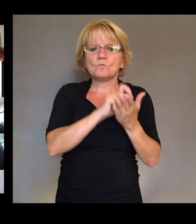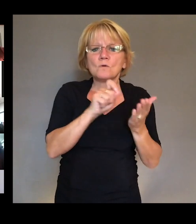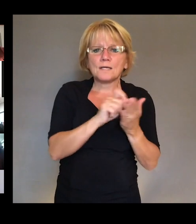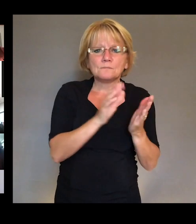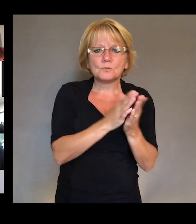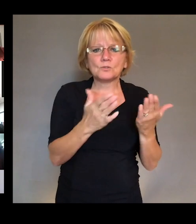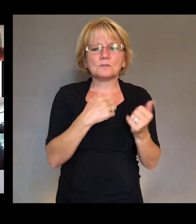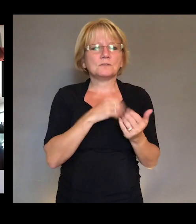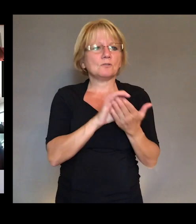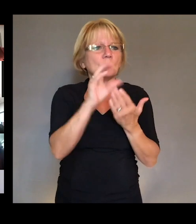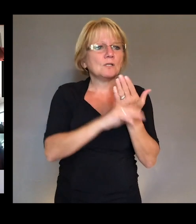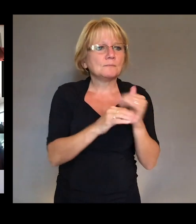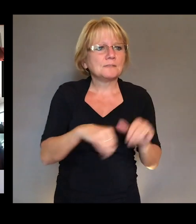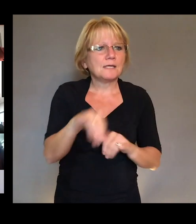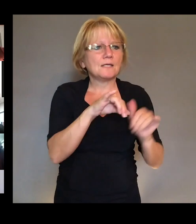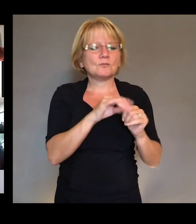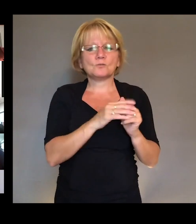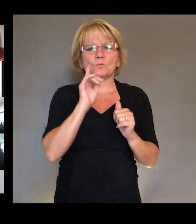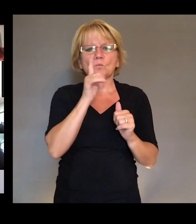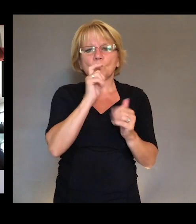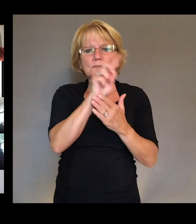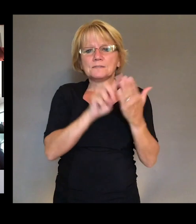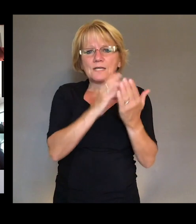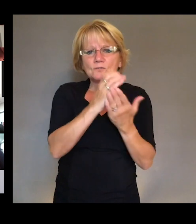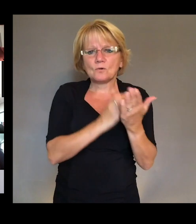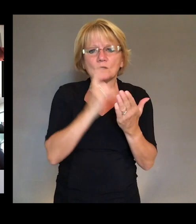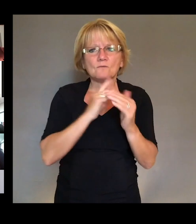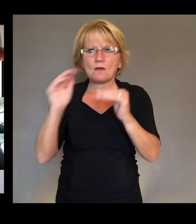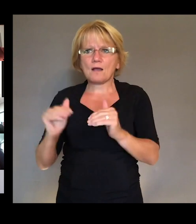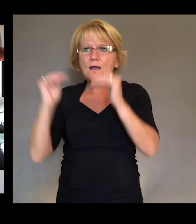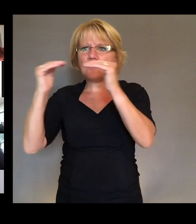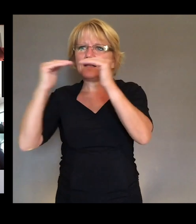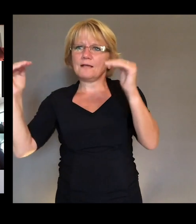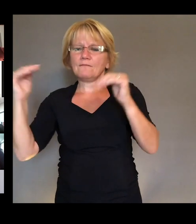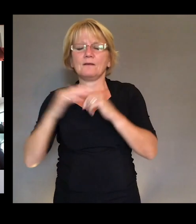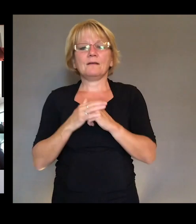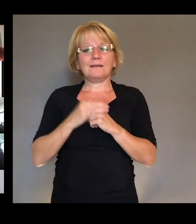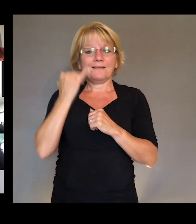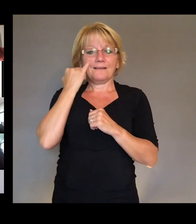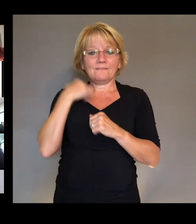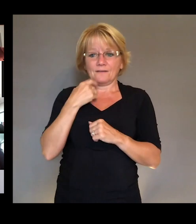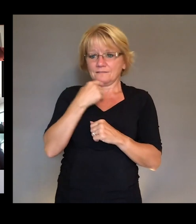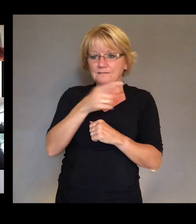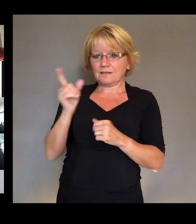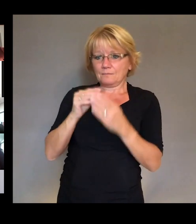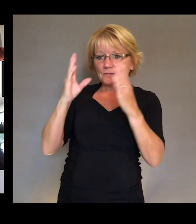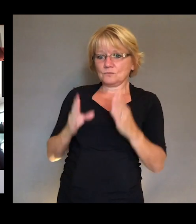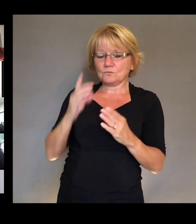Who writes the curricular standards that are used? Who designs the courses on the higher ed level? And so if I tell my students who, you know,